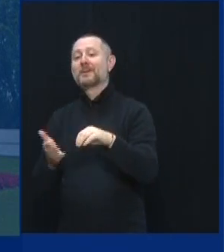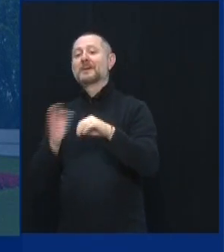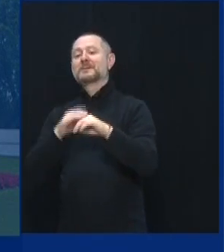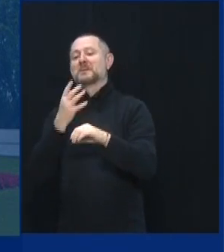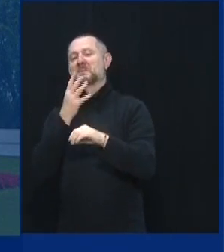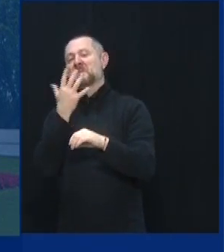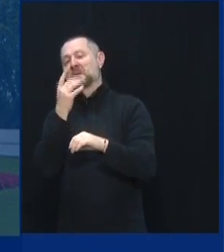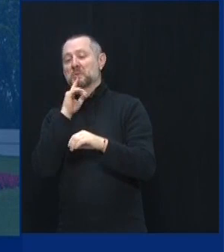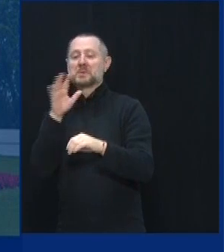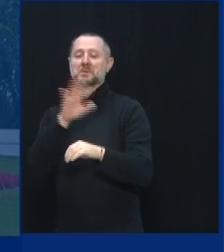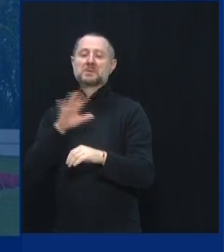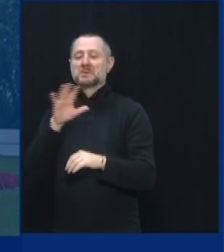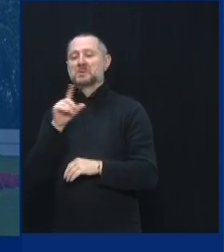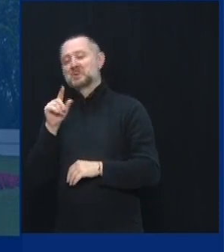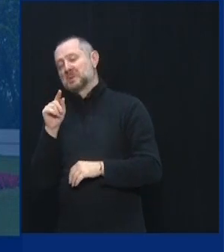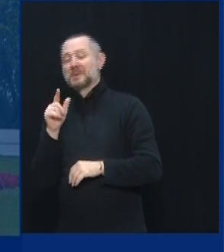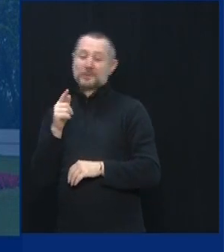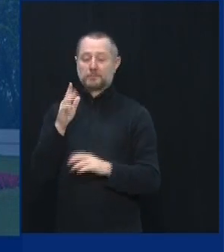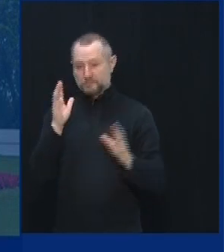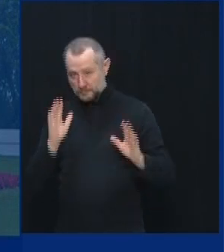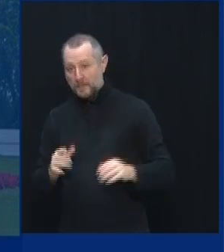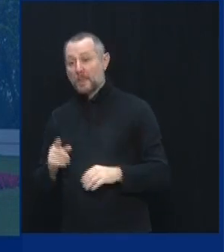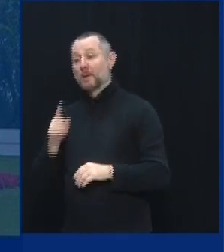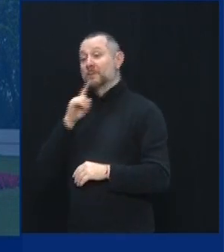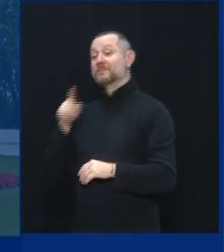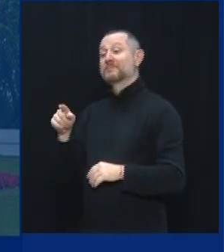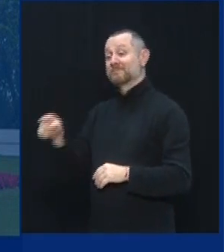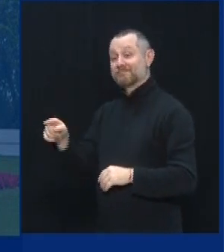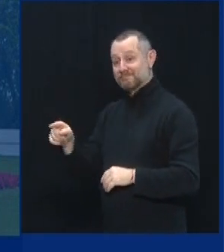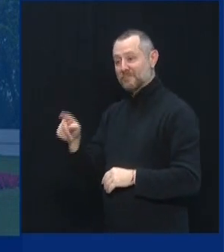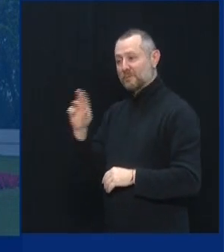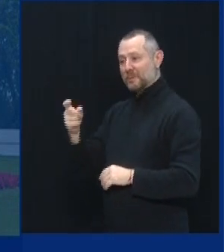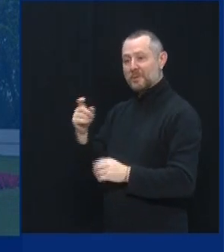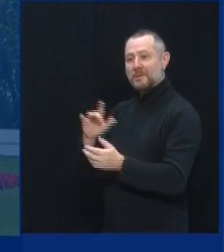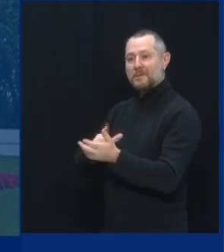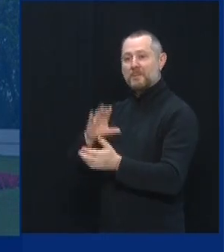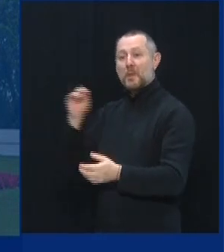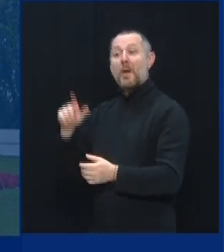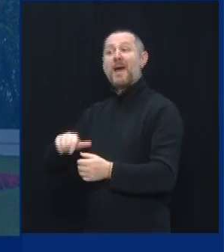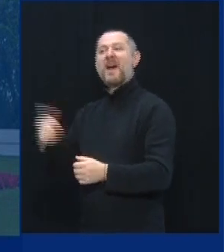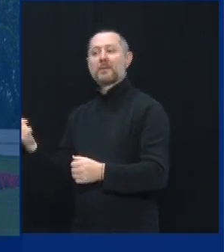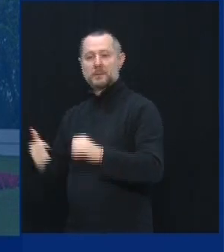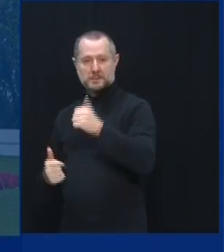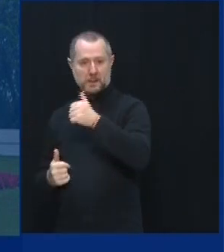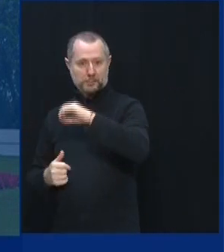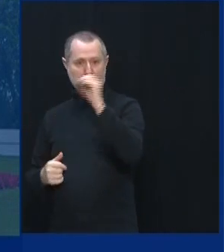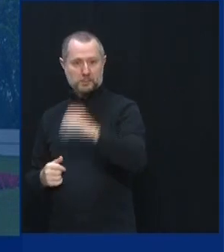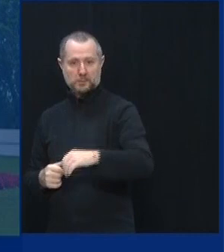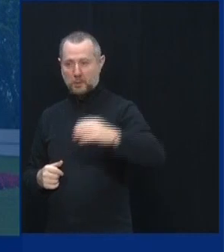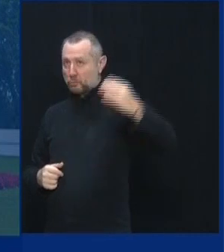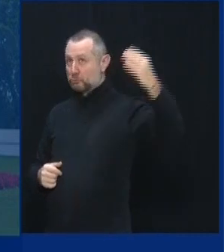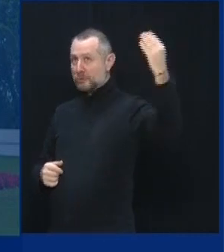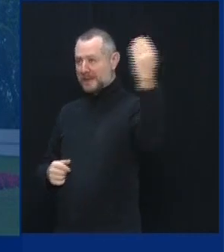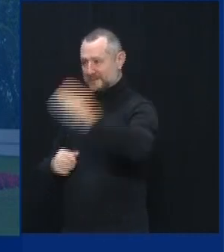THEY WERE GETTING. THAT'S THE 16% INCREASE PLUS 5.